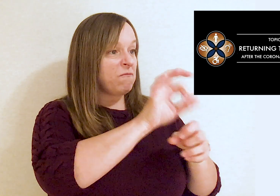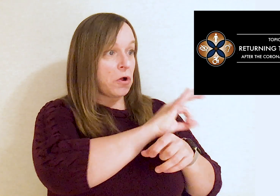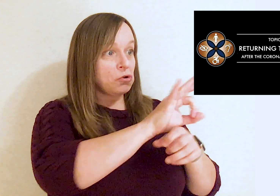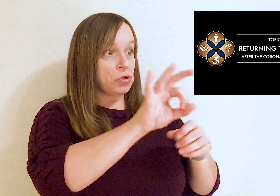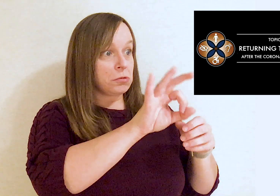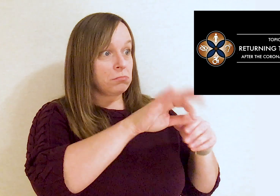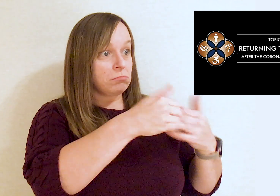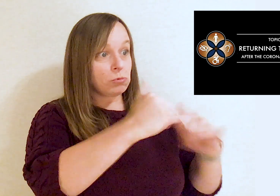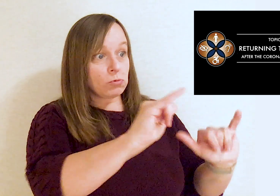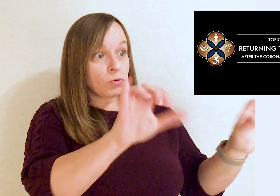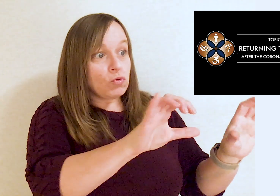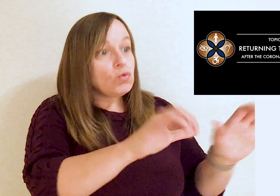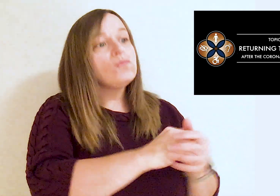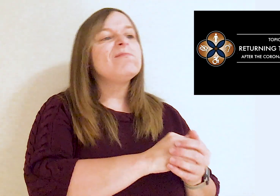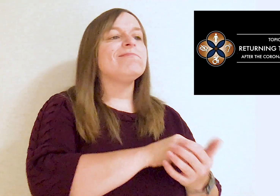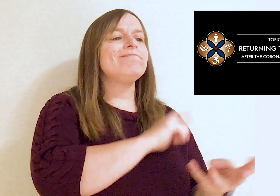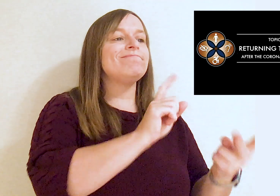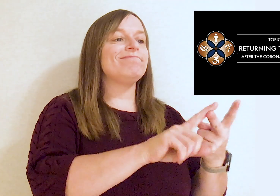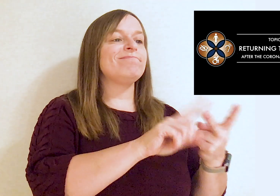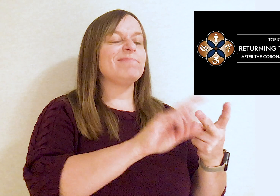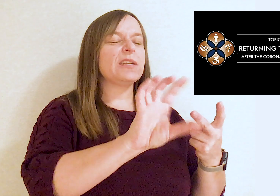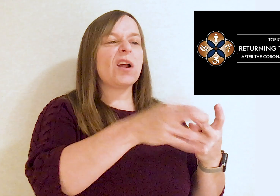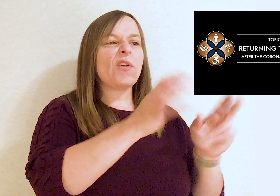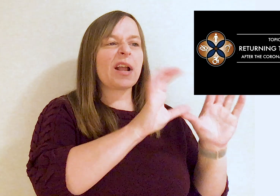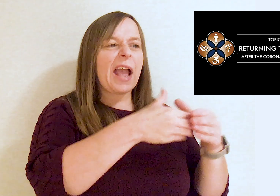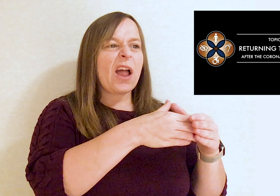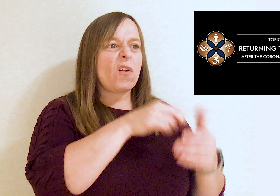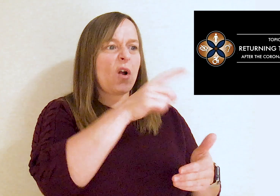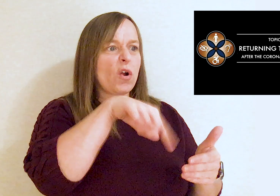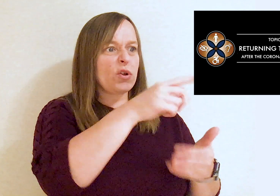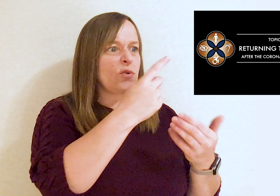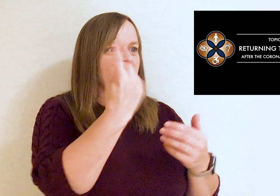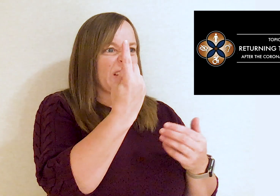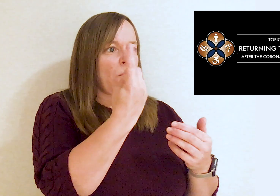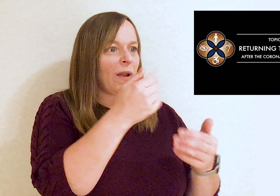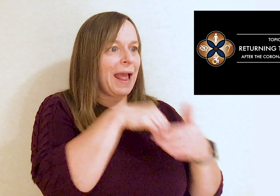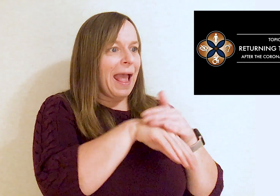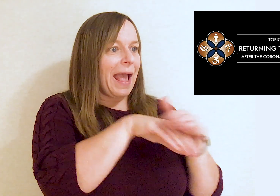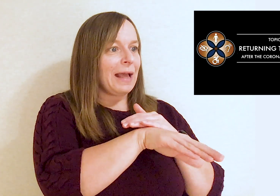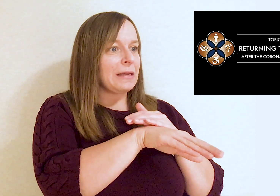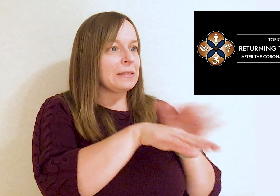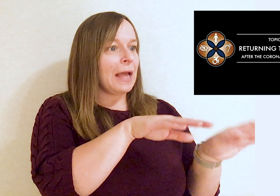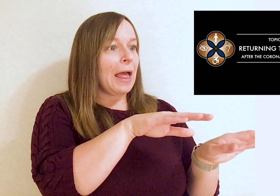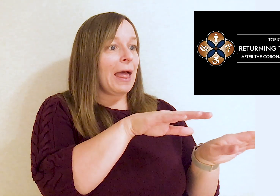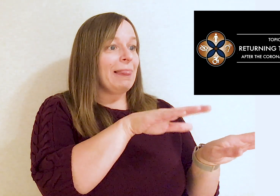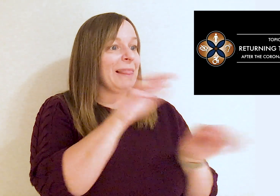And another category is: Are you somebody who has access to a leave policy